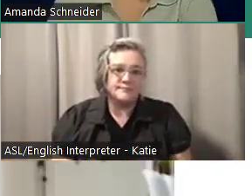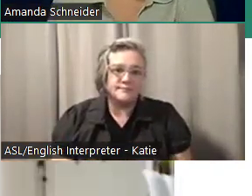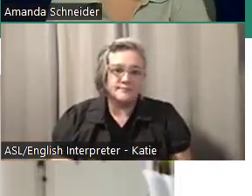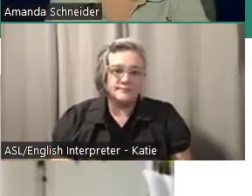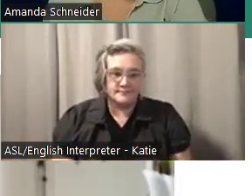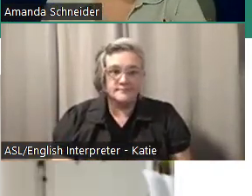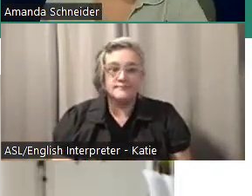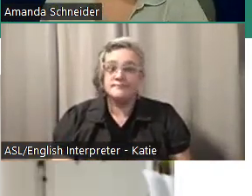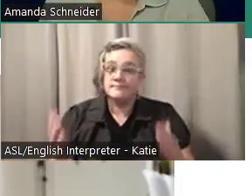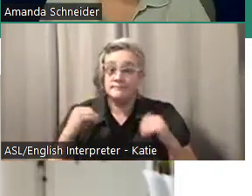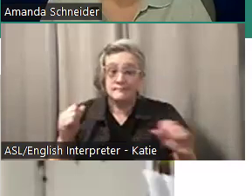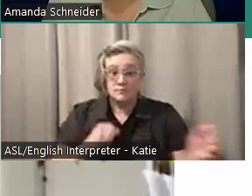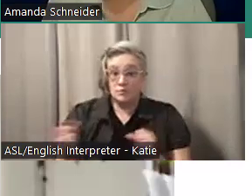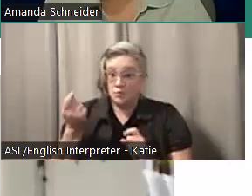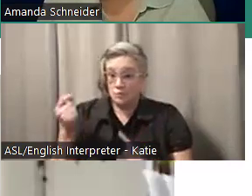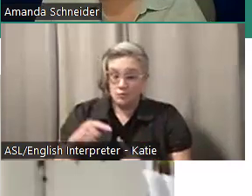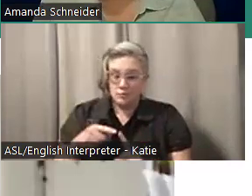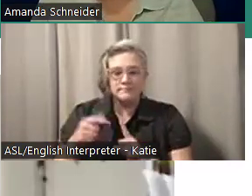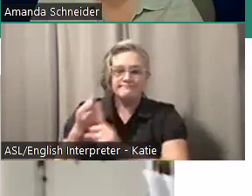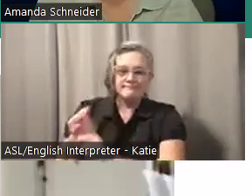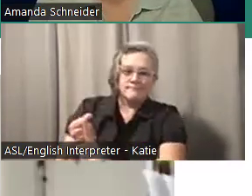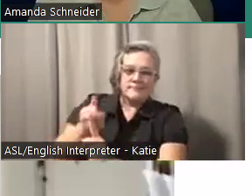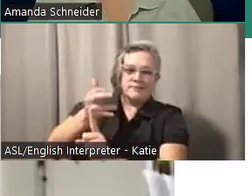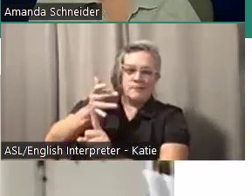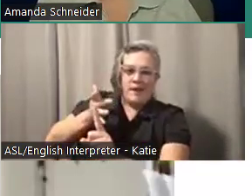The next strategy is expand on the text.